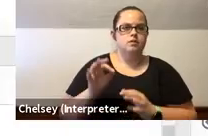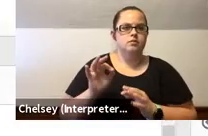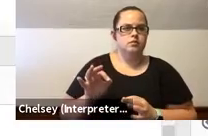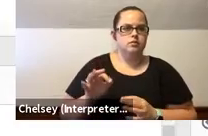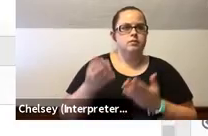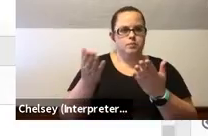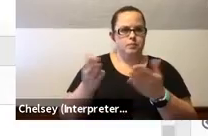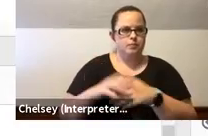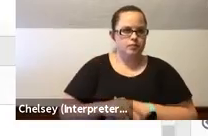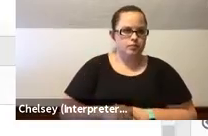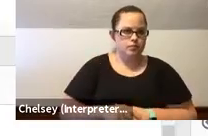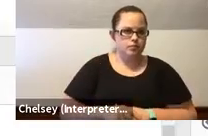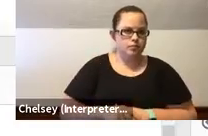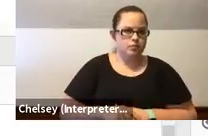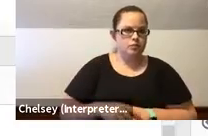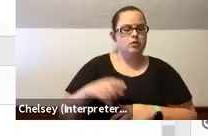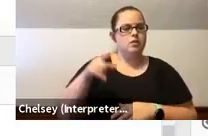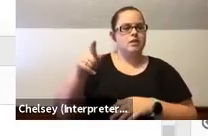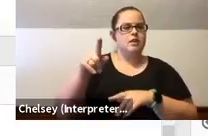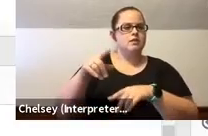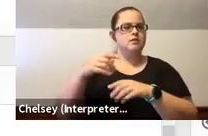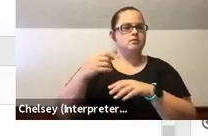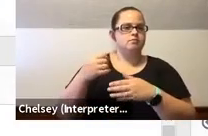Sage Talbot: And this is the letter that gets sent to your email or to the faculty e-mail.